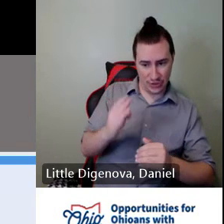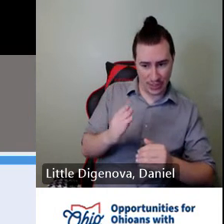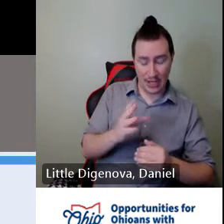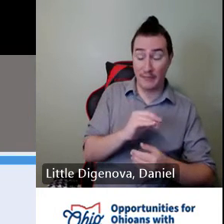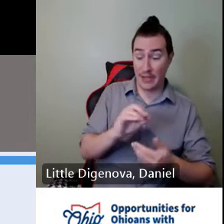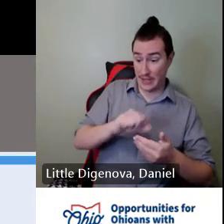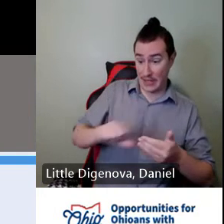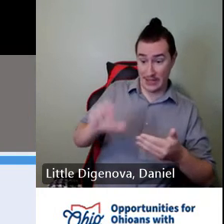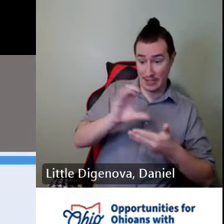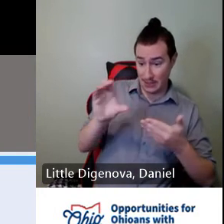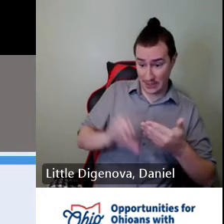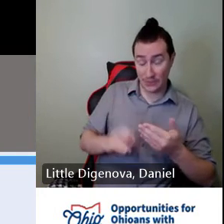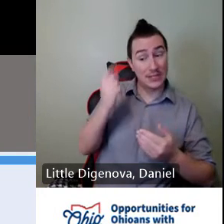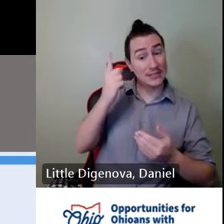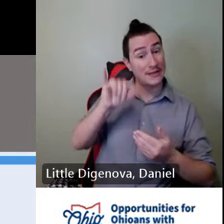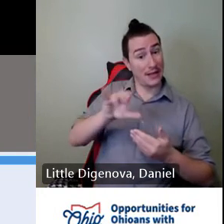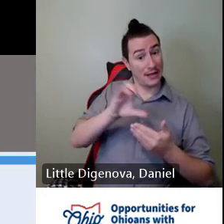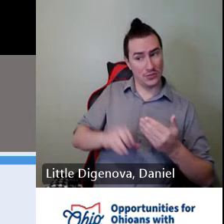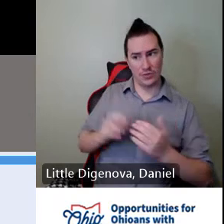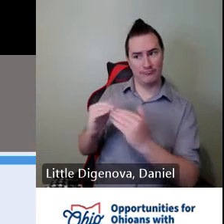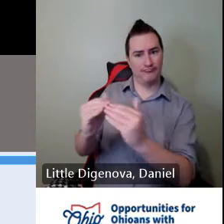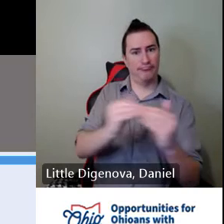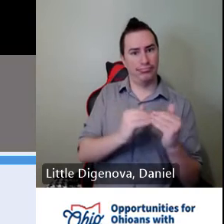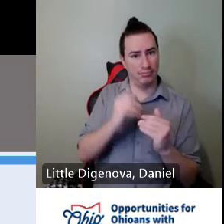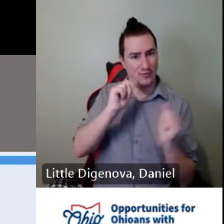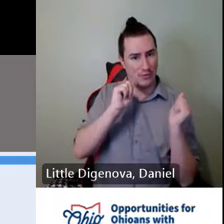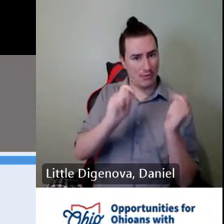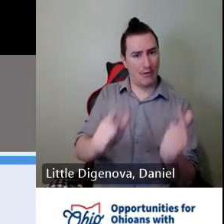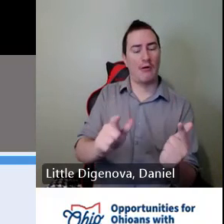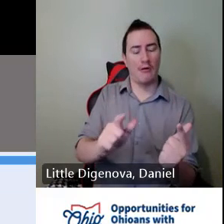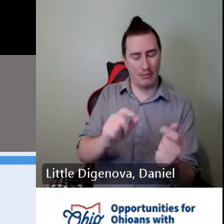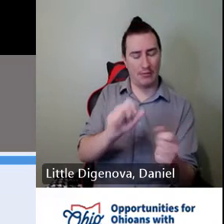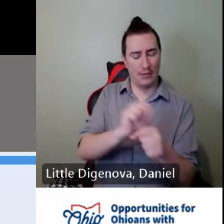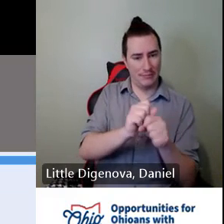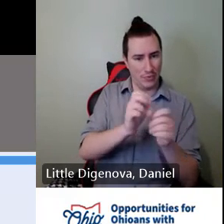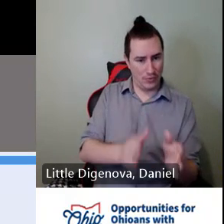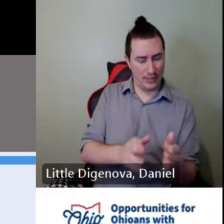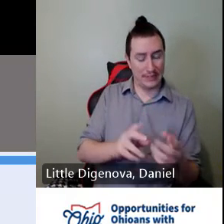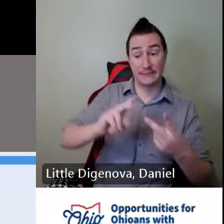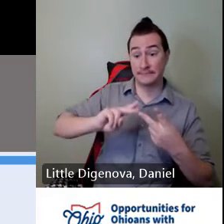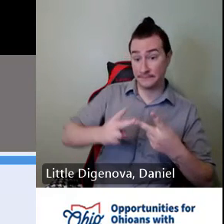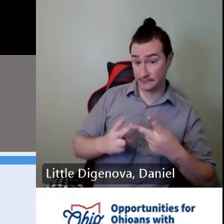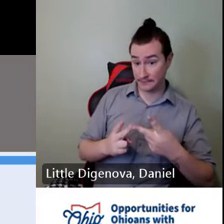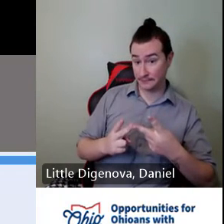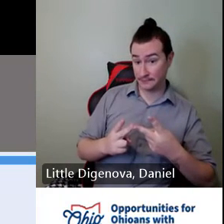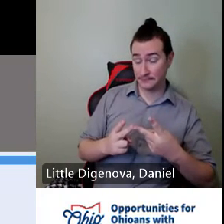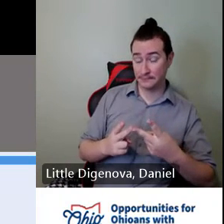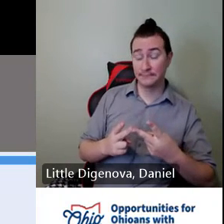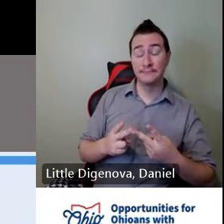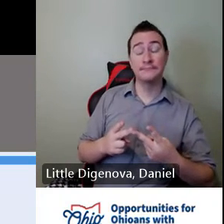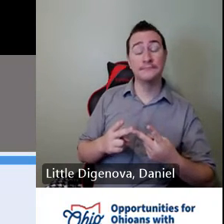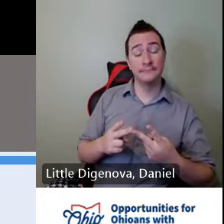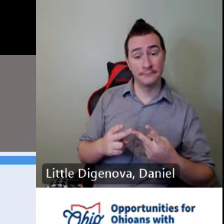employees with low performance in the same job and second, the employer addresses disclosure of disability.